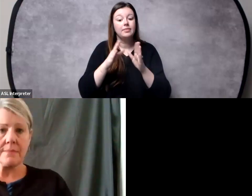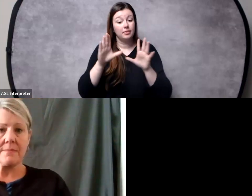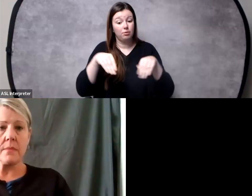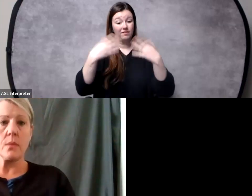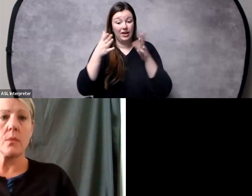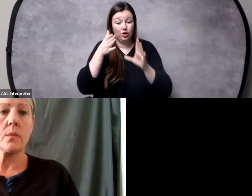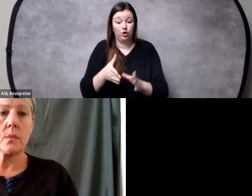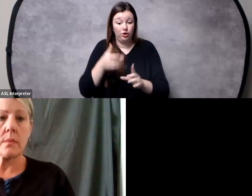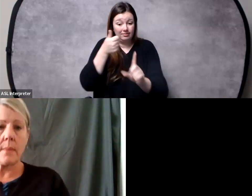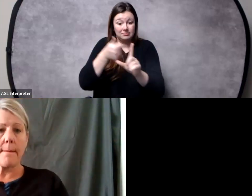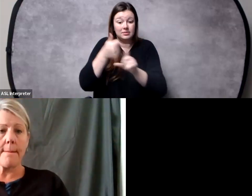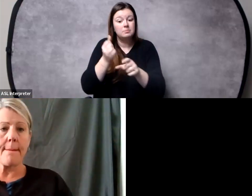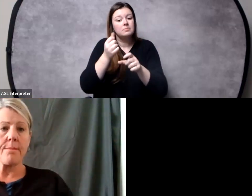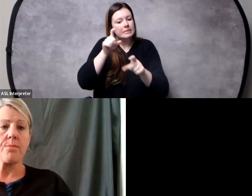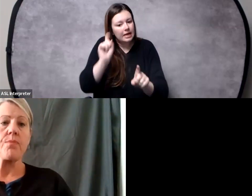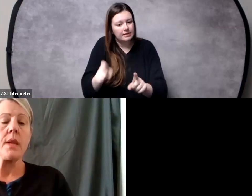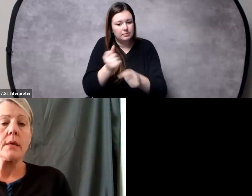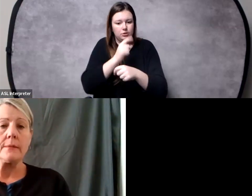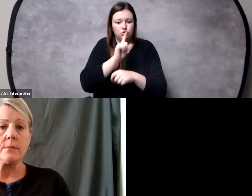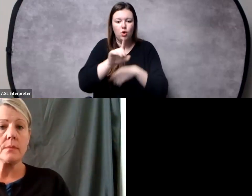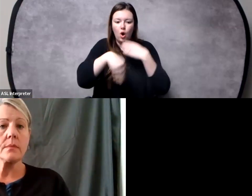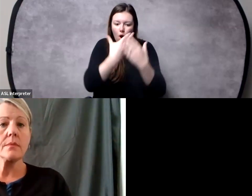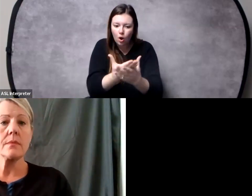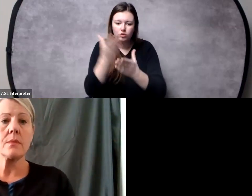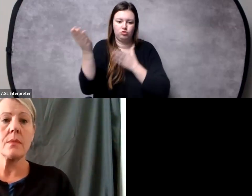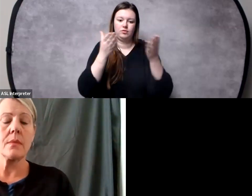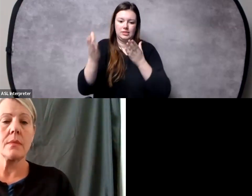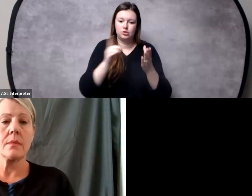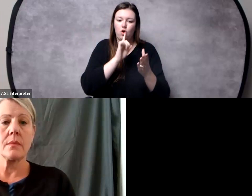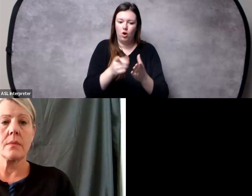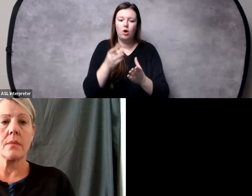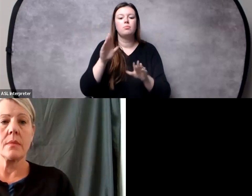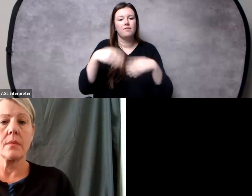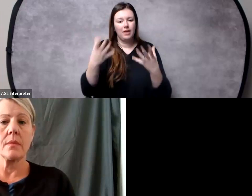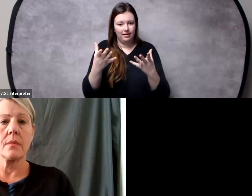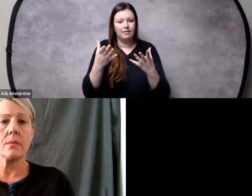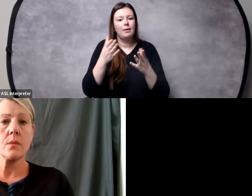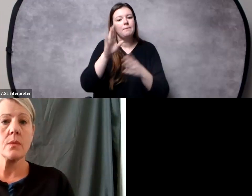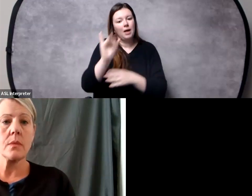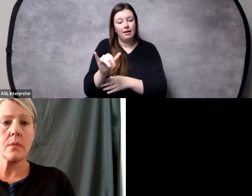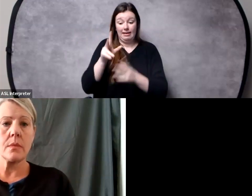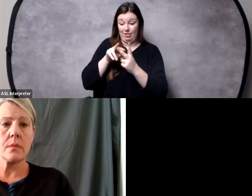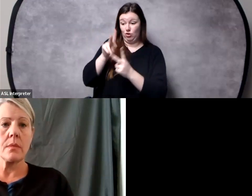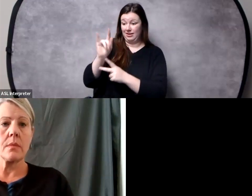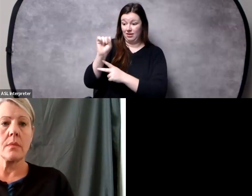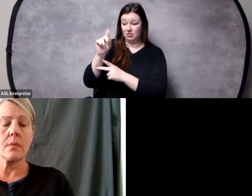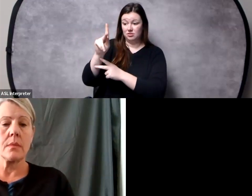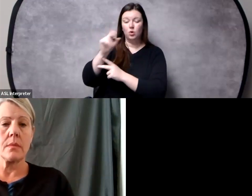a receptionist or someone behind the counter who can actually do the same services.